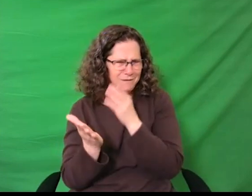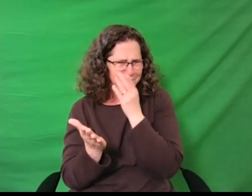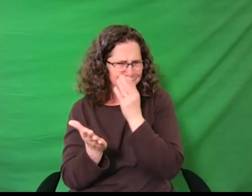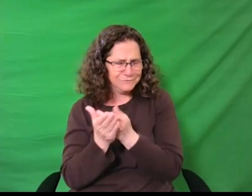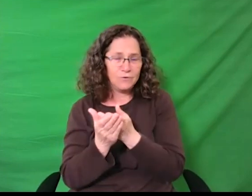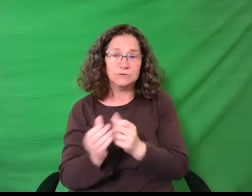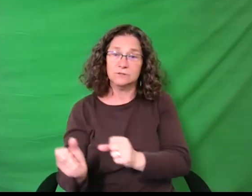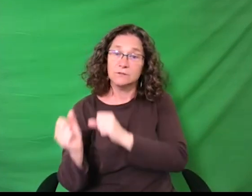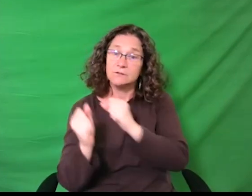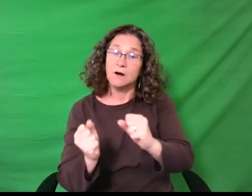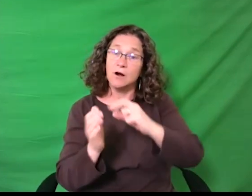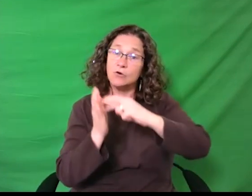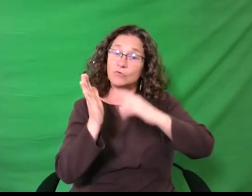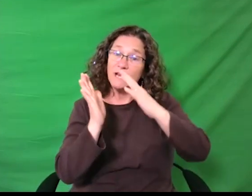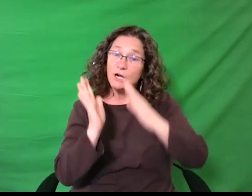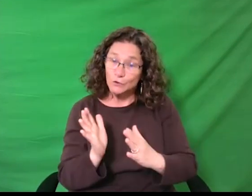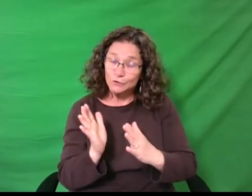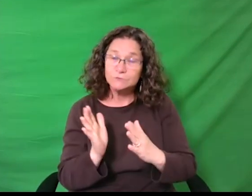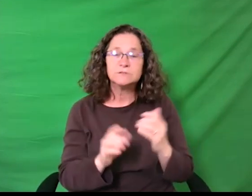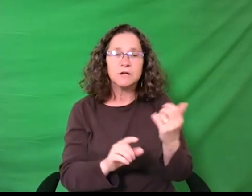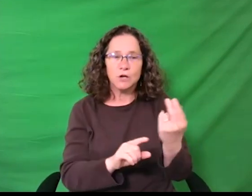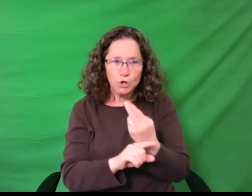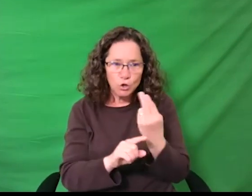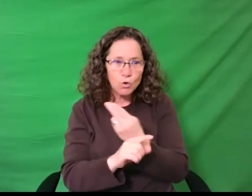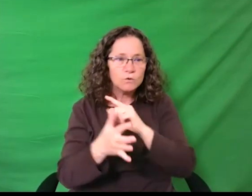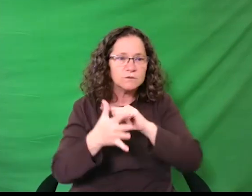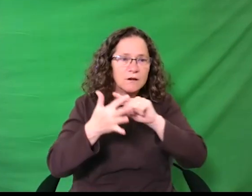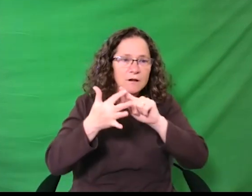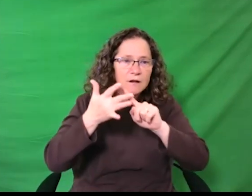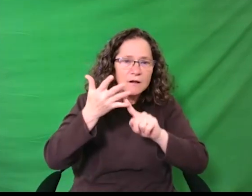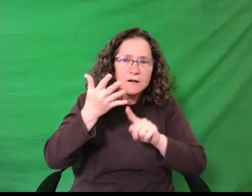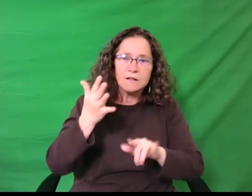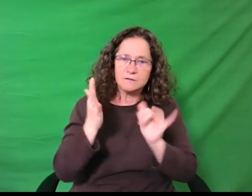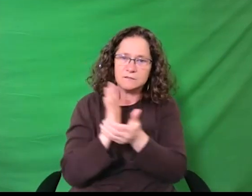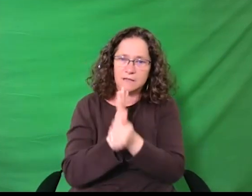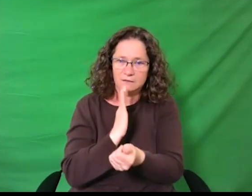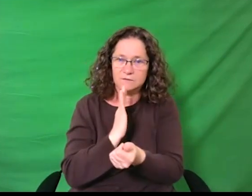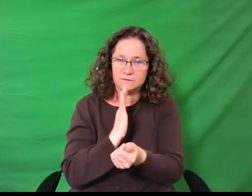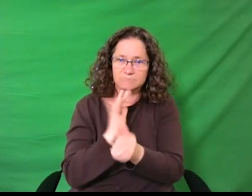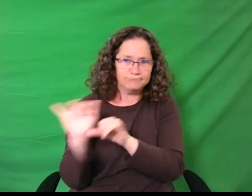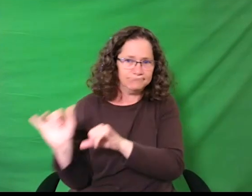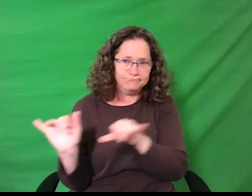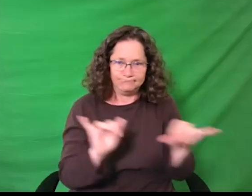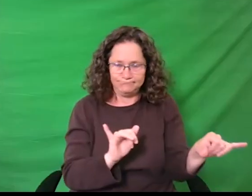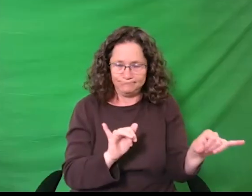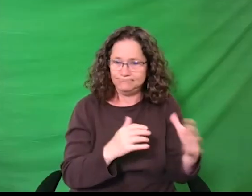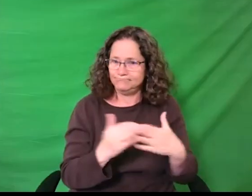are all using these same skills. And that, as educators, we can provide that visually the